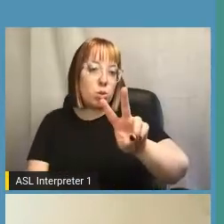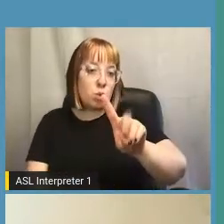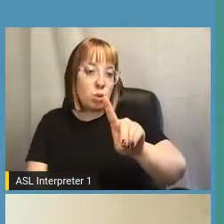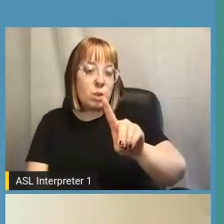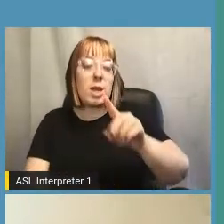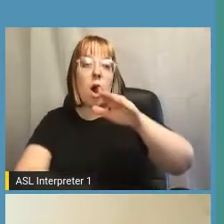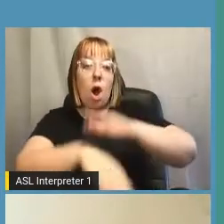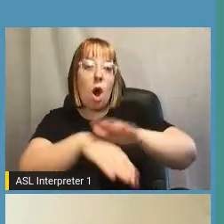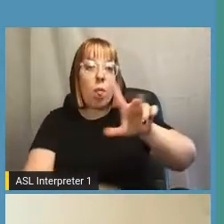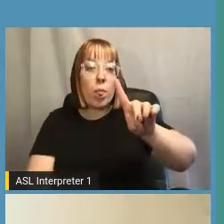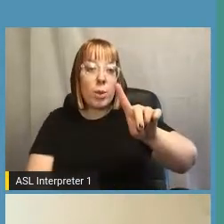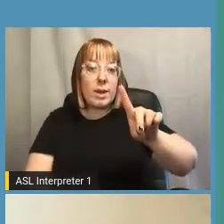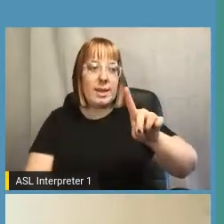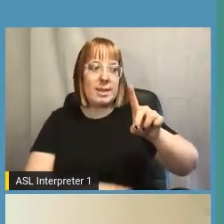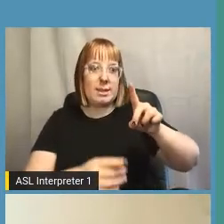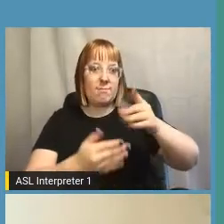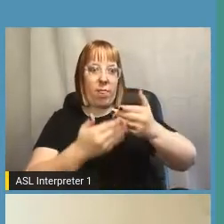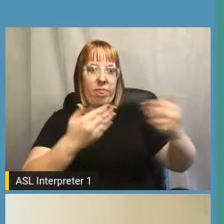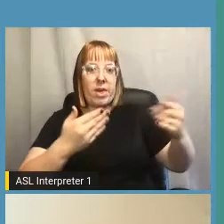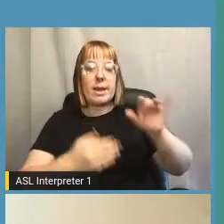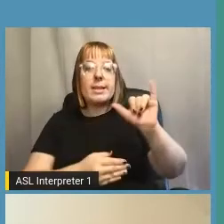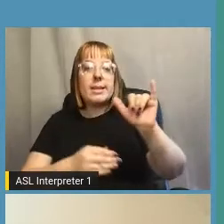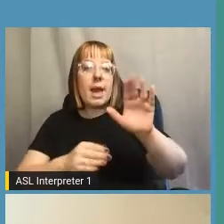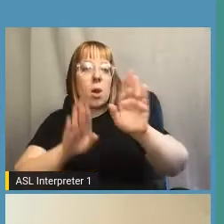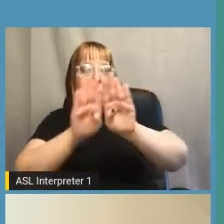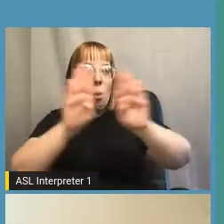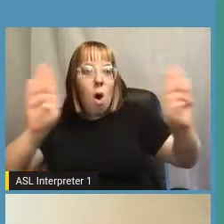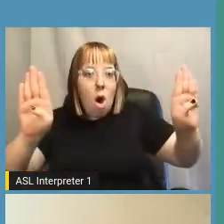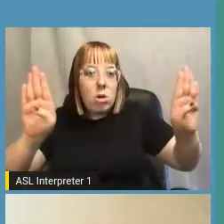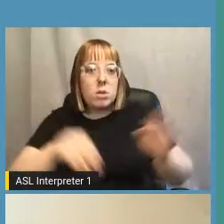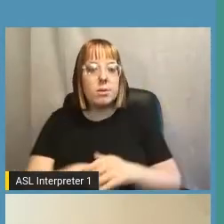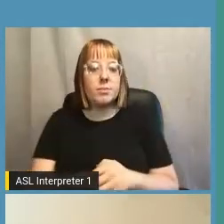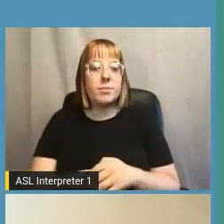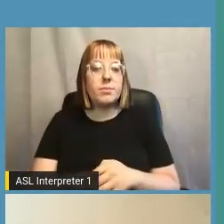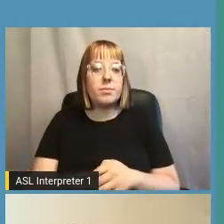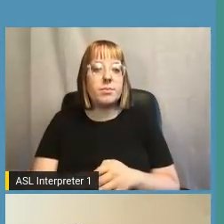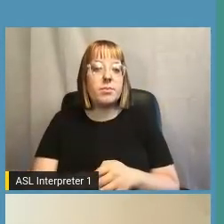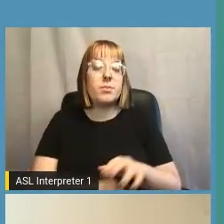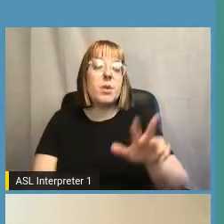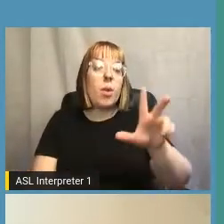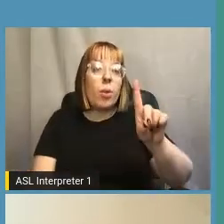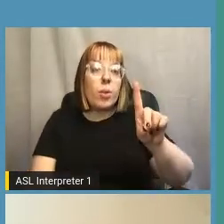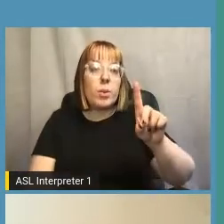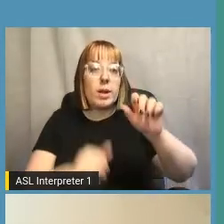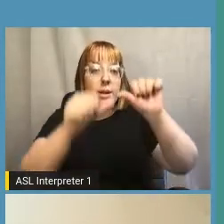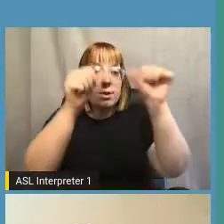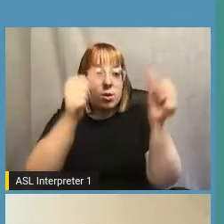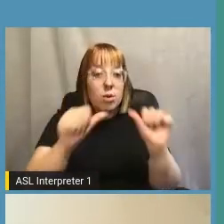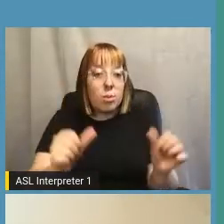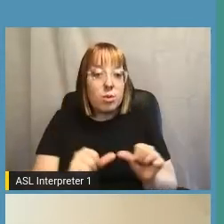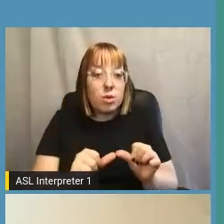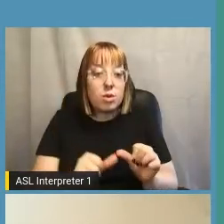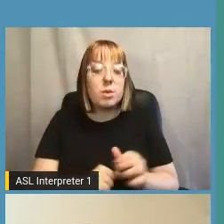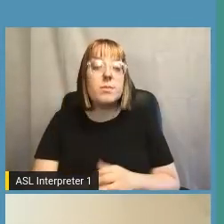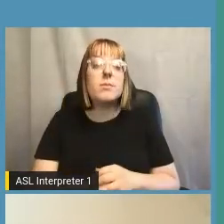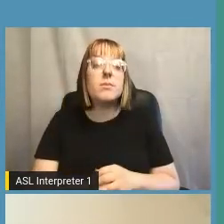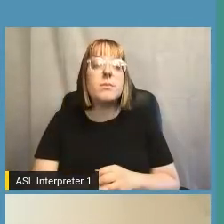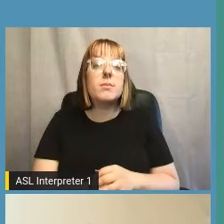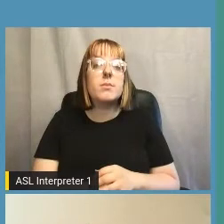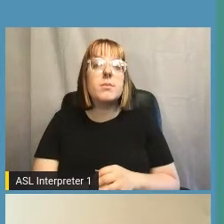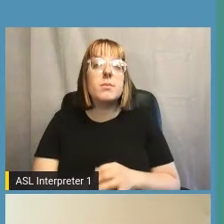objects like walls also there could be 3d sculptures that are created in a virtual 3d space